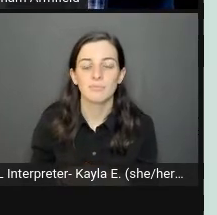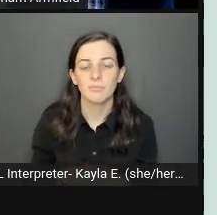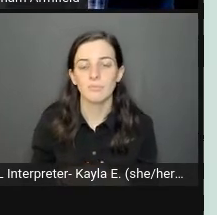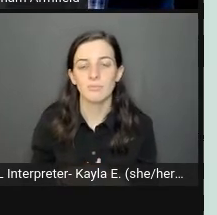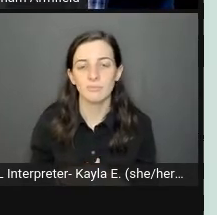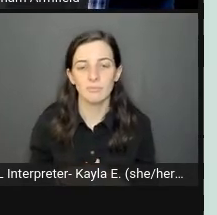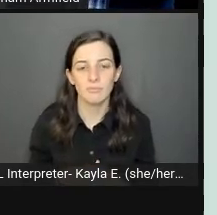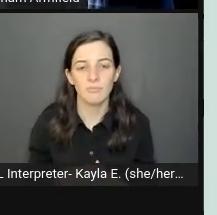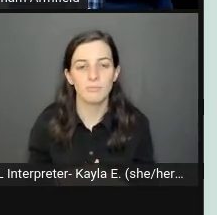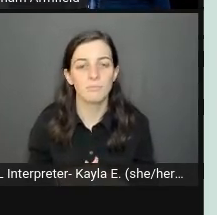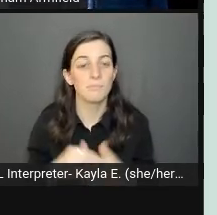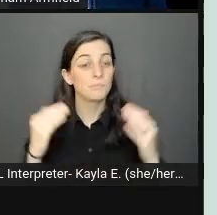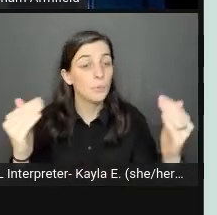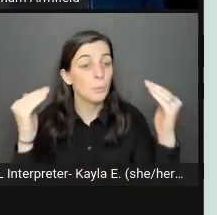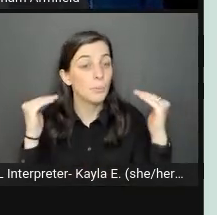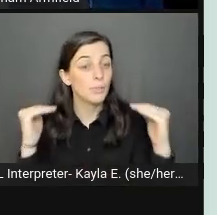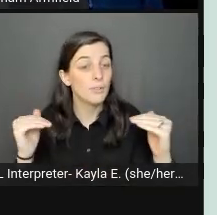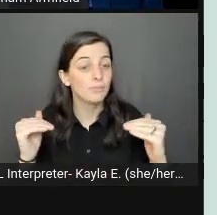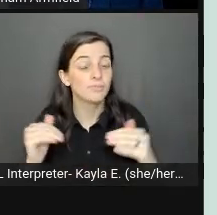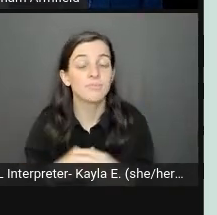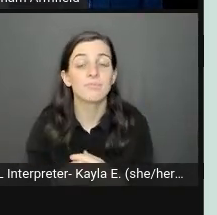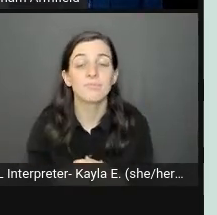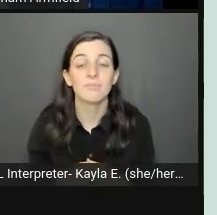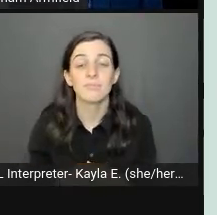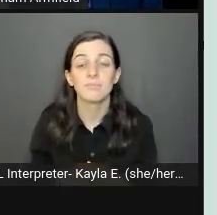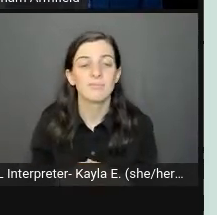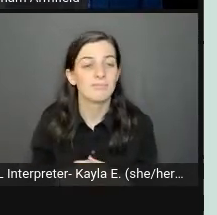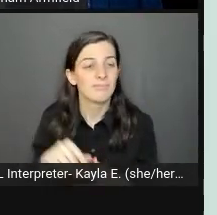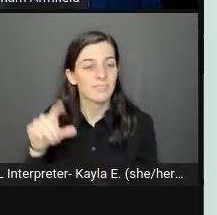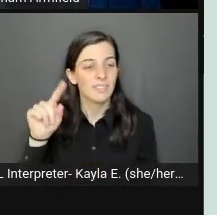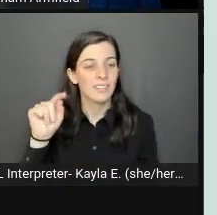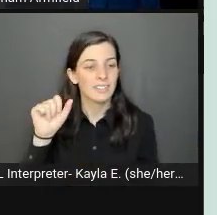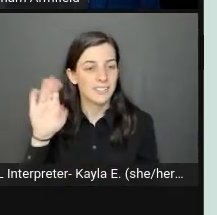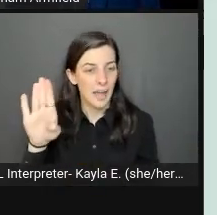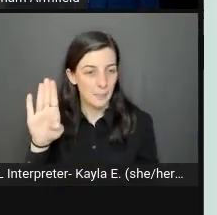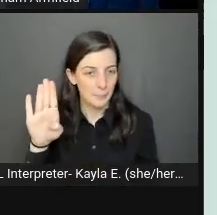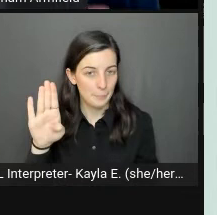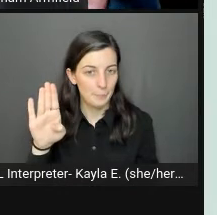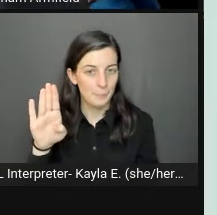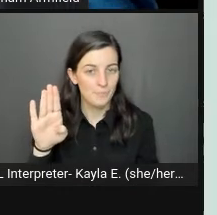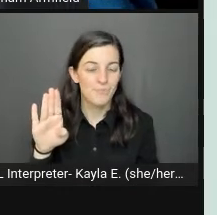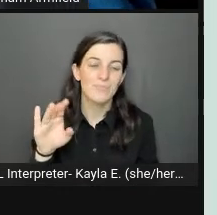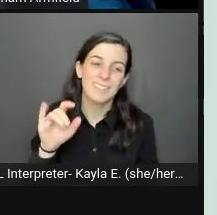Moving on. Next one I've got is a tab panel. There's a slight problem with the appearance of this one